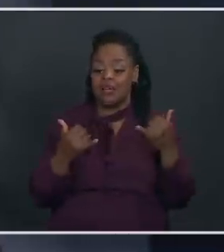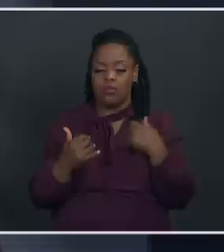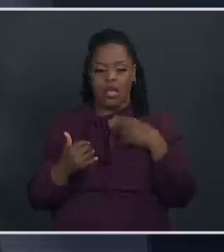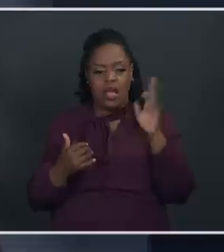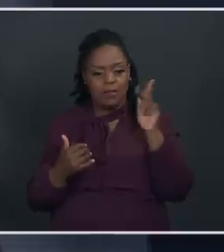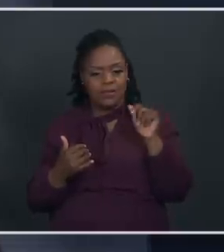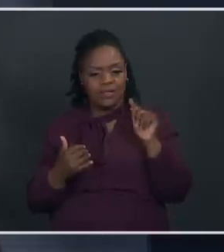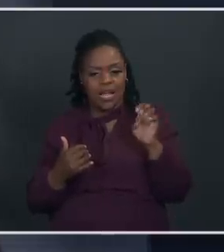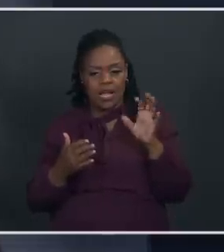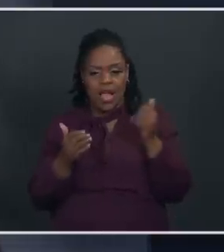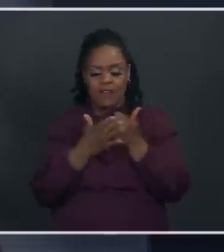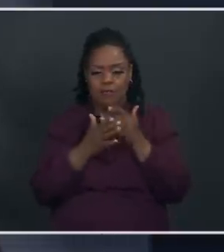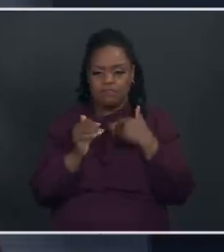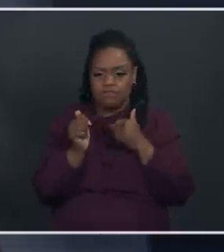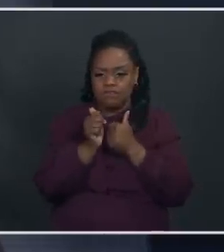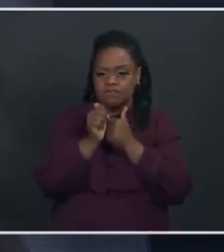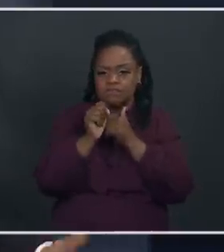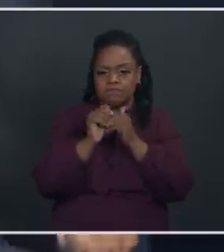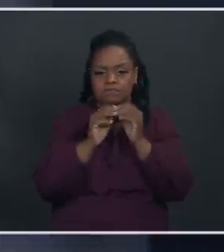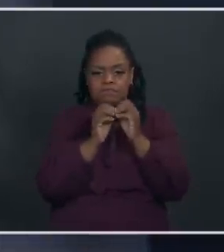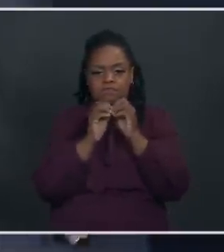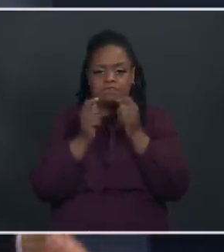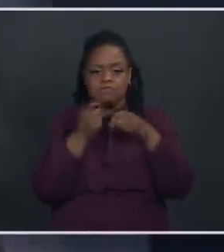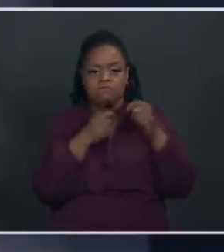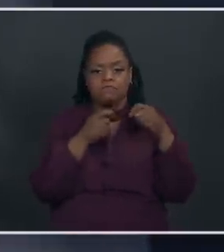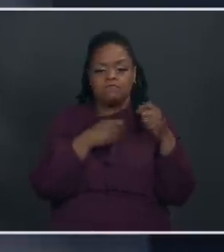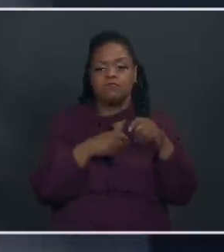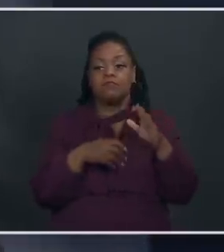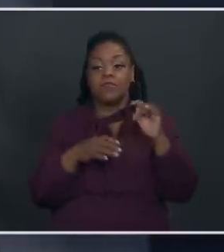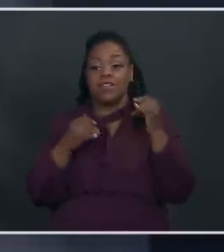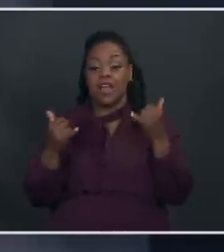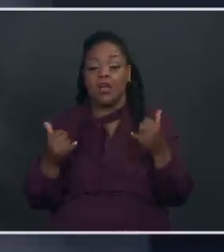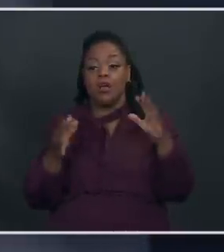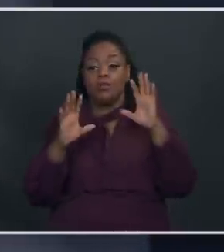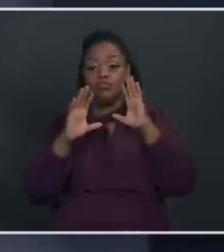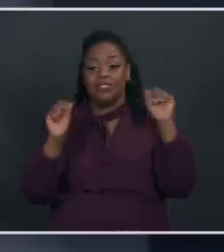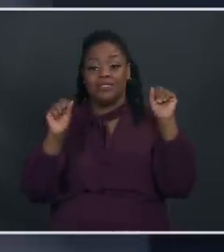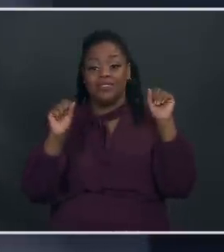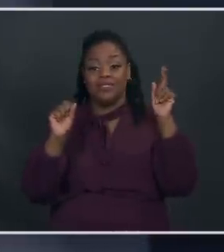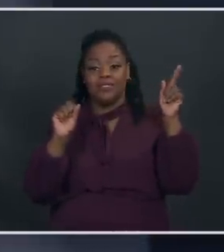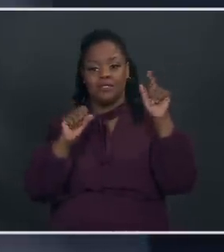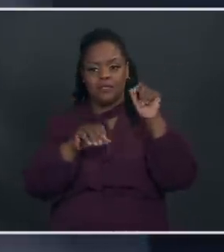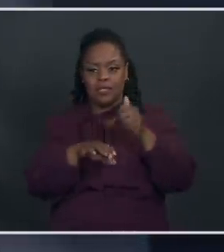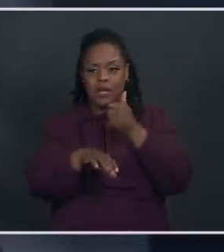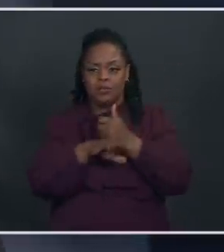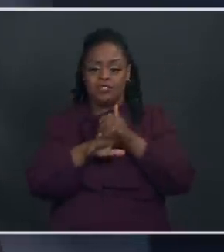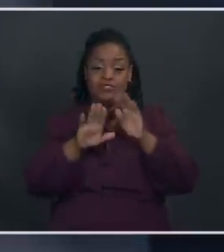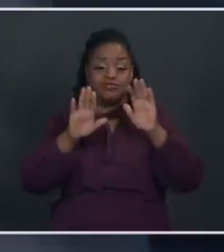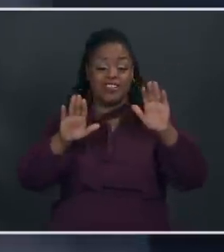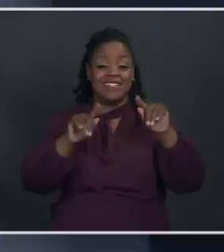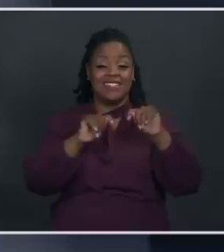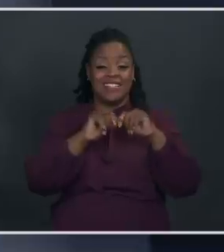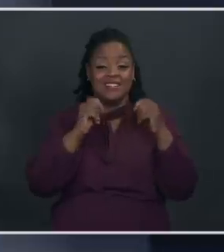but this President is capable of doing it, and he's putting together a great team that I think can help him do that. The Press: Thank you, sir. Ms. Psaki: Thank you.